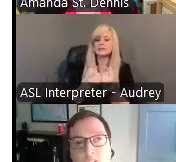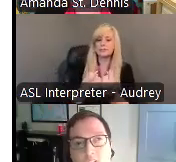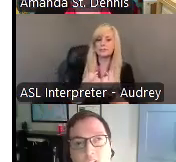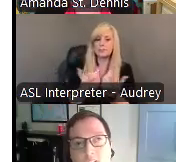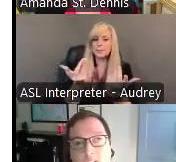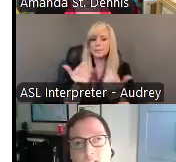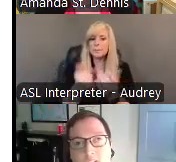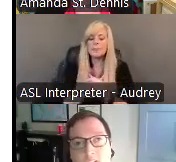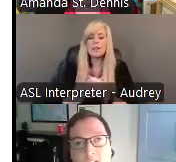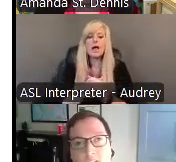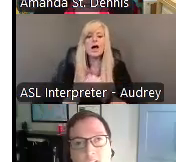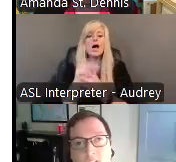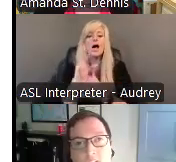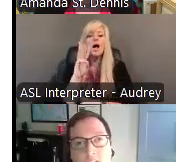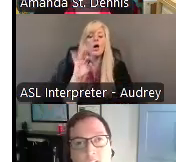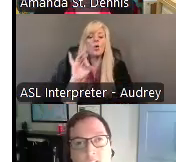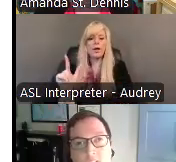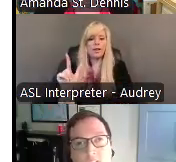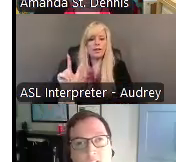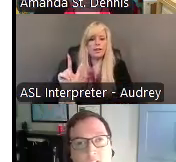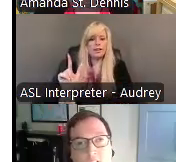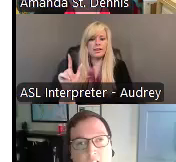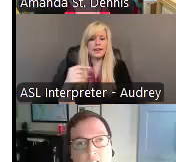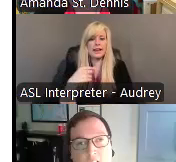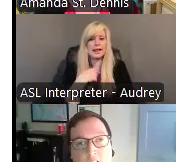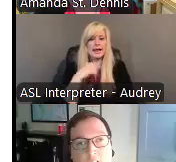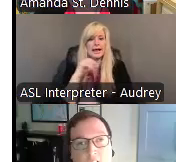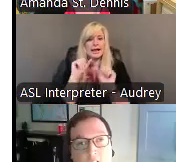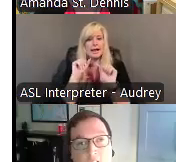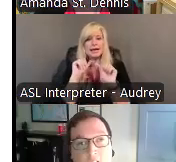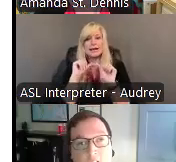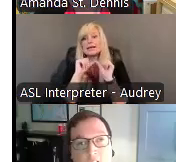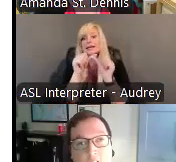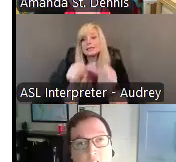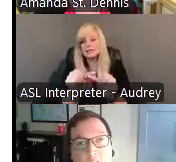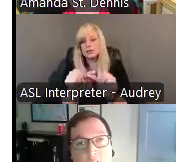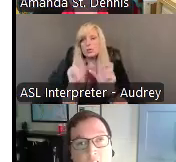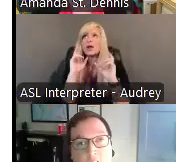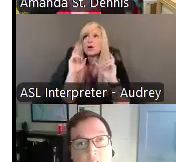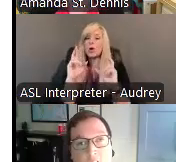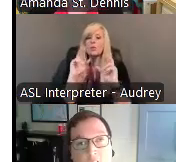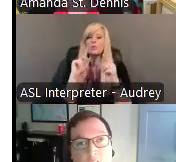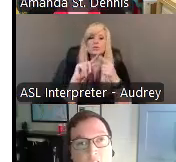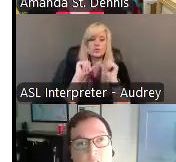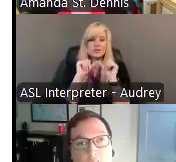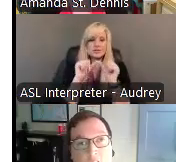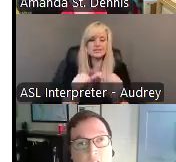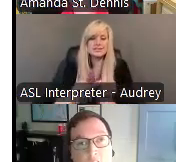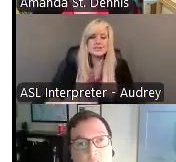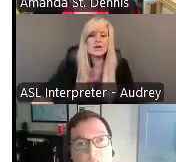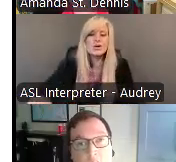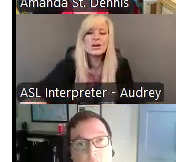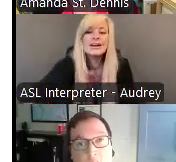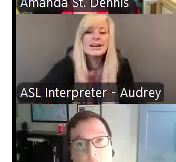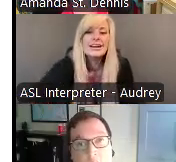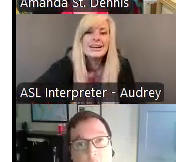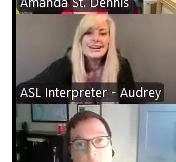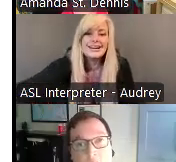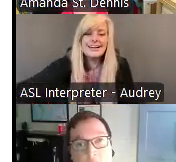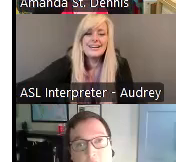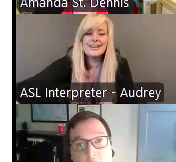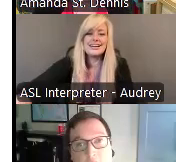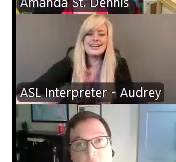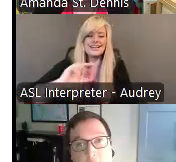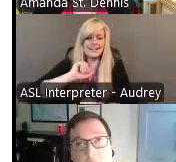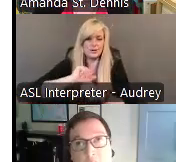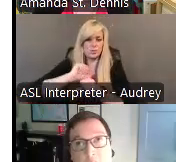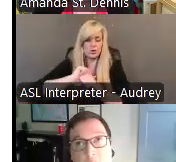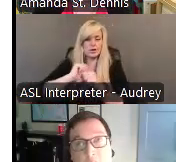Jessica Geboers: So I continue and hope to continue employment with CanChild as